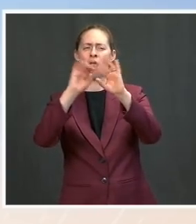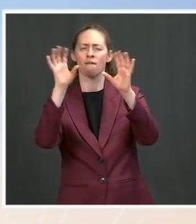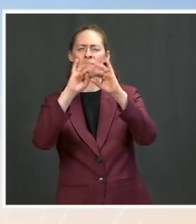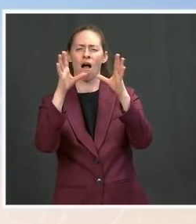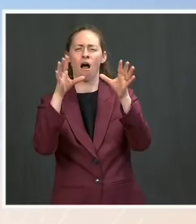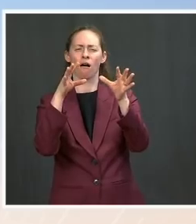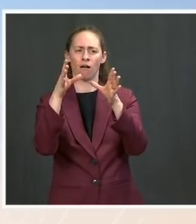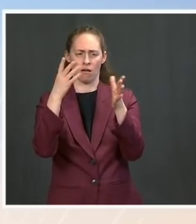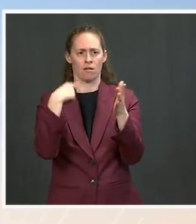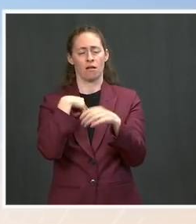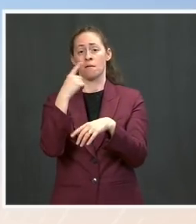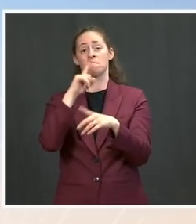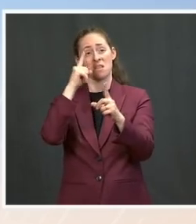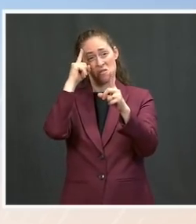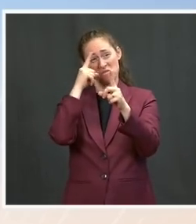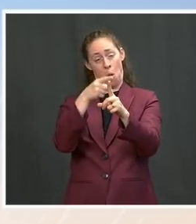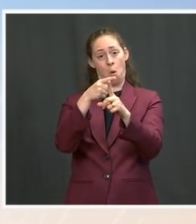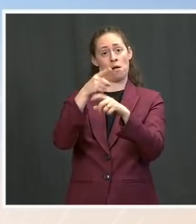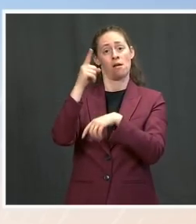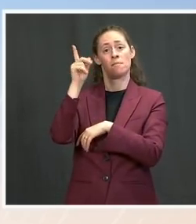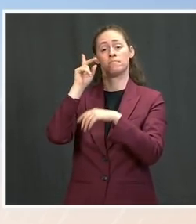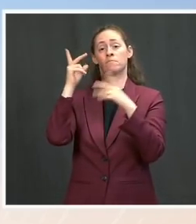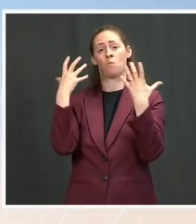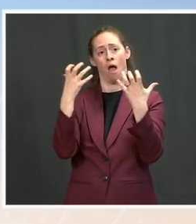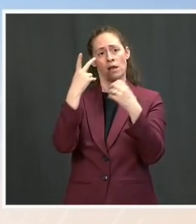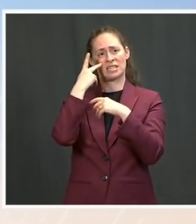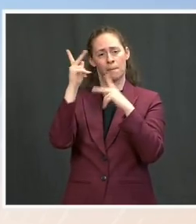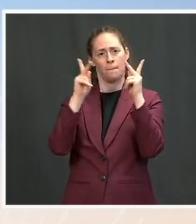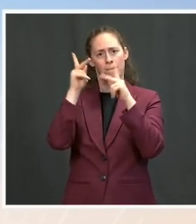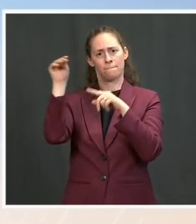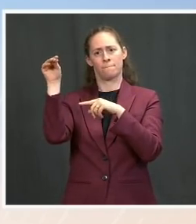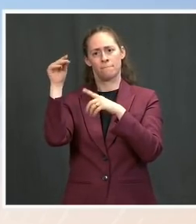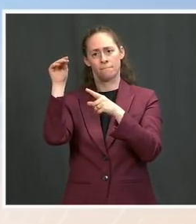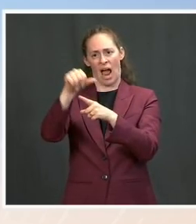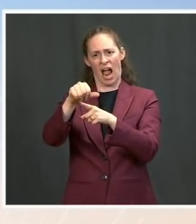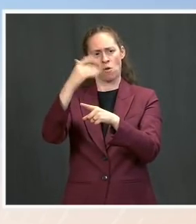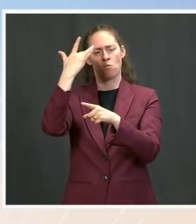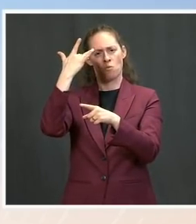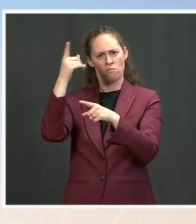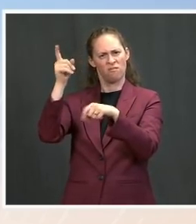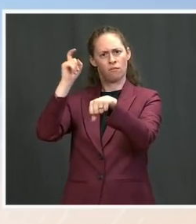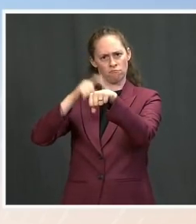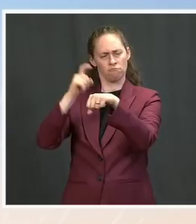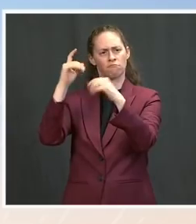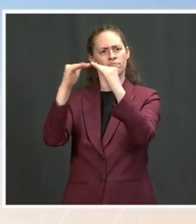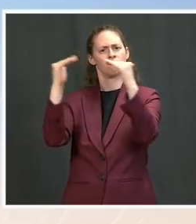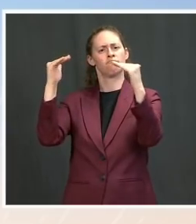the taxes they should be paying on their income, at the rates they should be paying them at. There's a lot of imple- -- there is a number